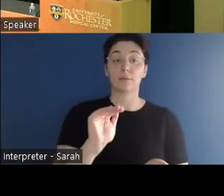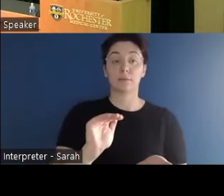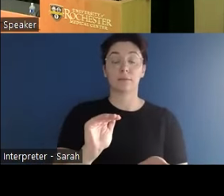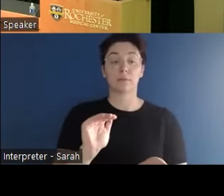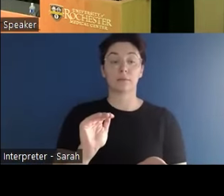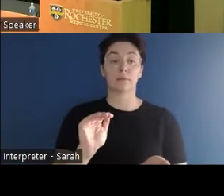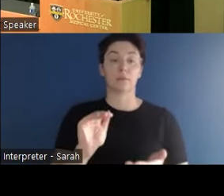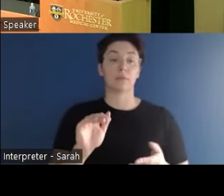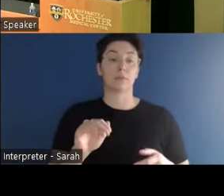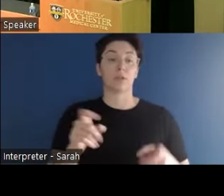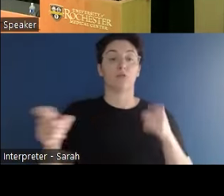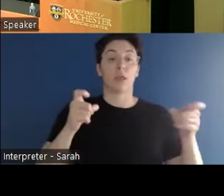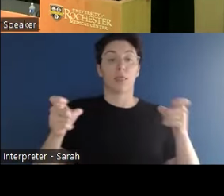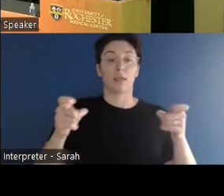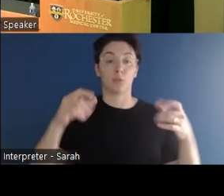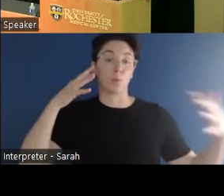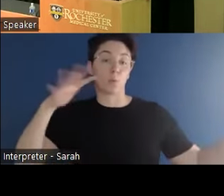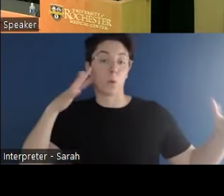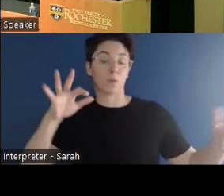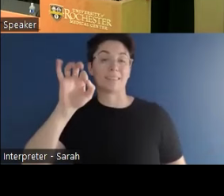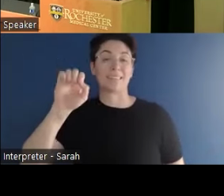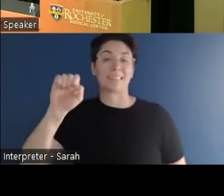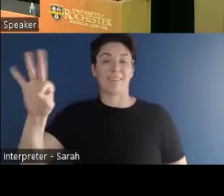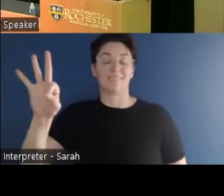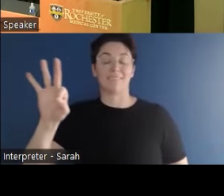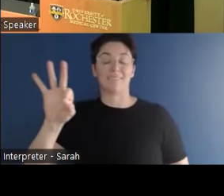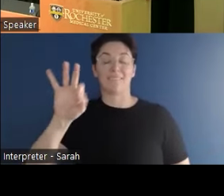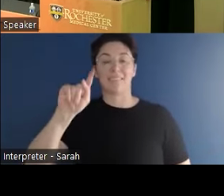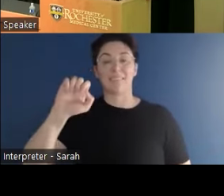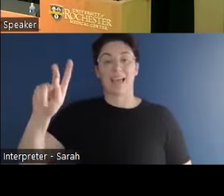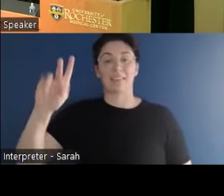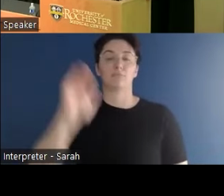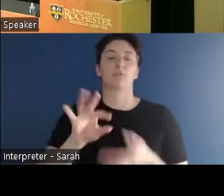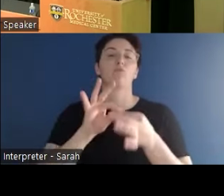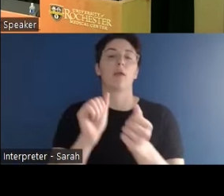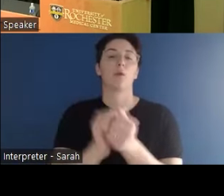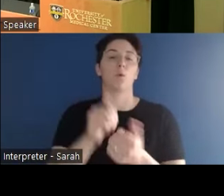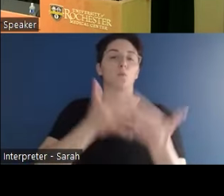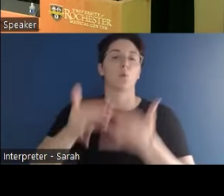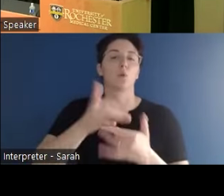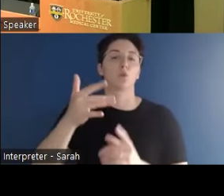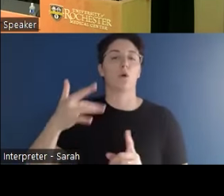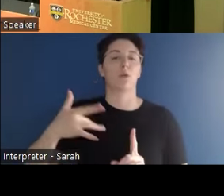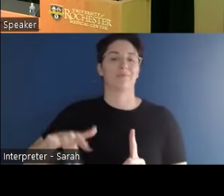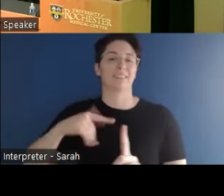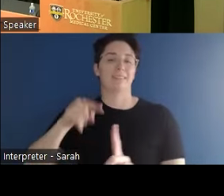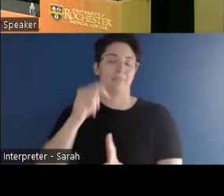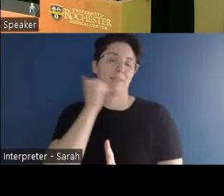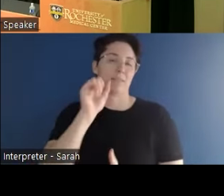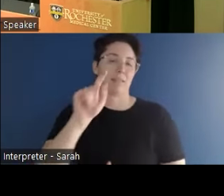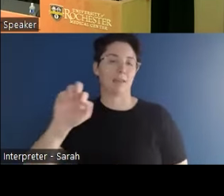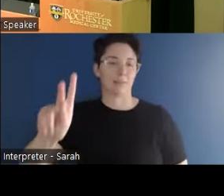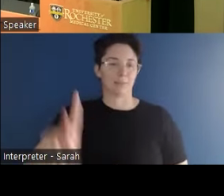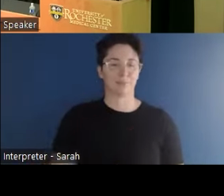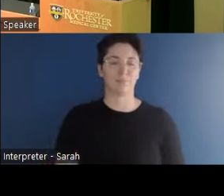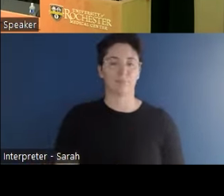life okay the last result for this study I want to show you examines the relationship